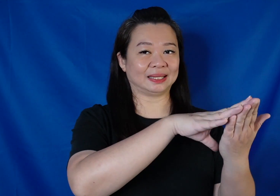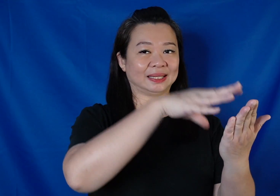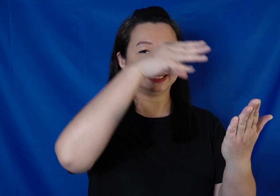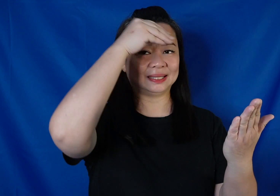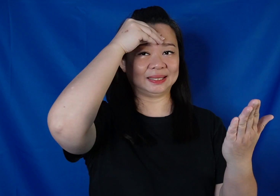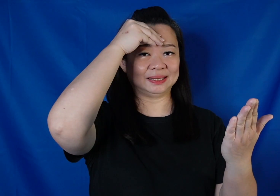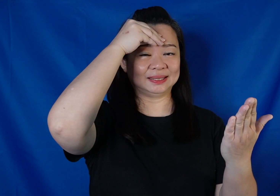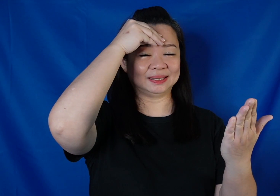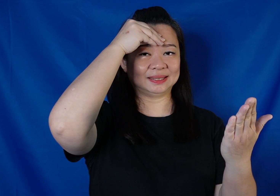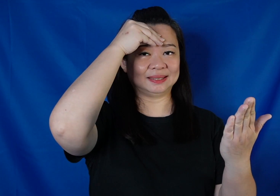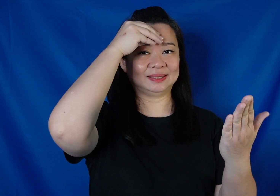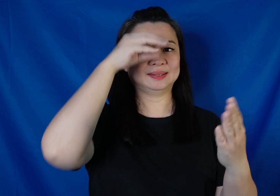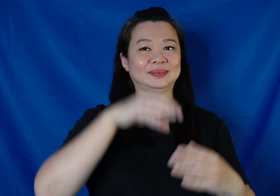LEARN